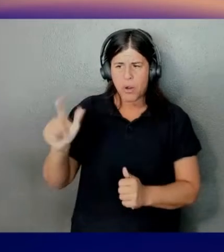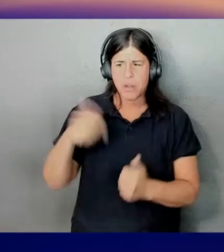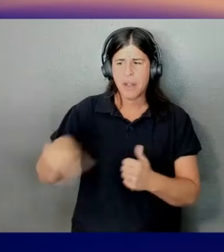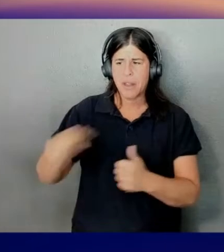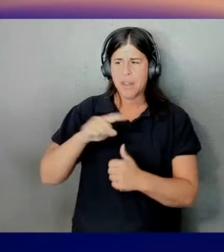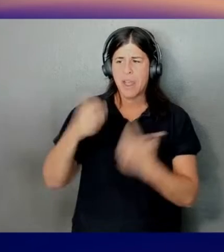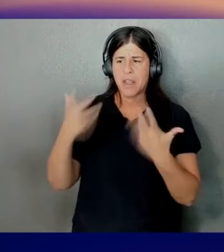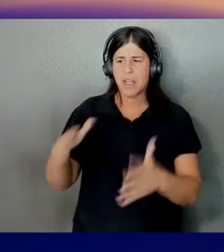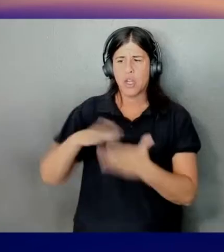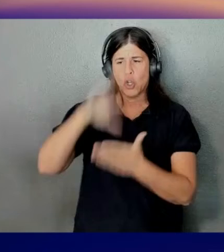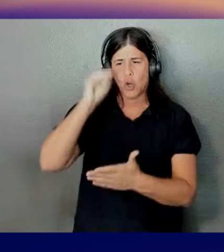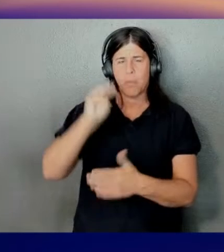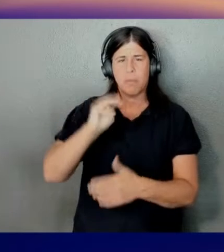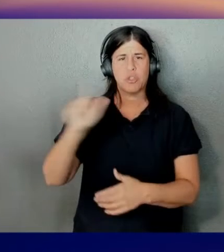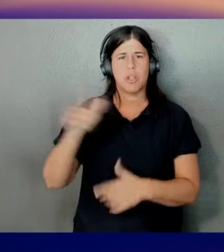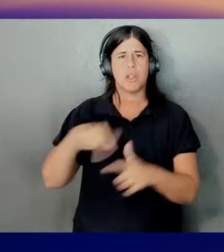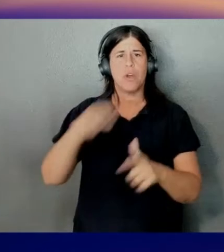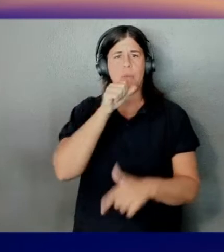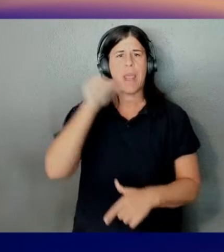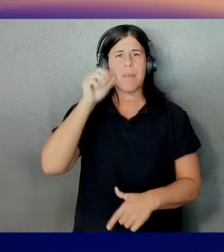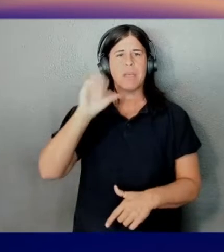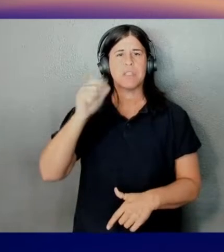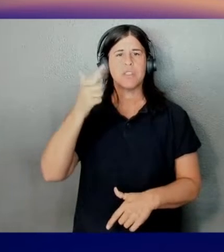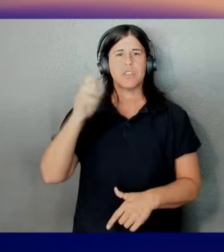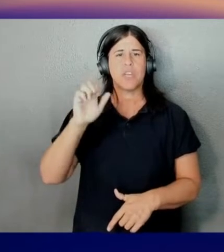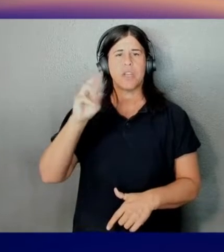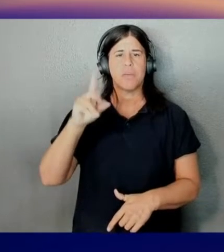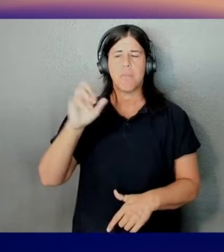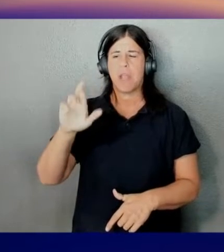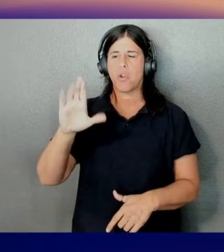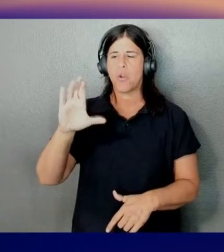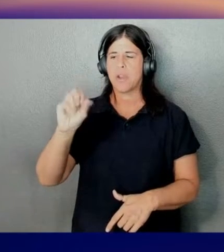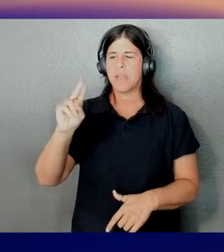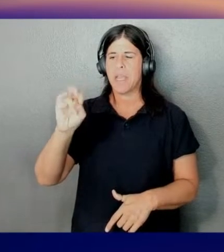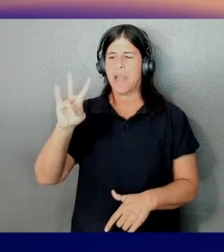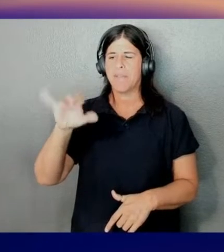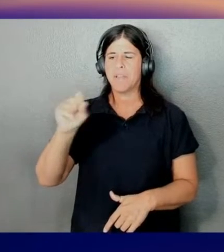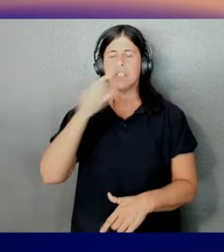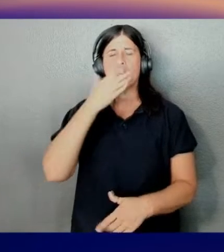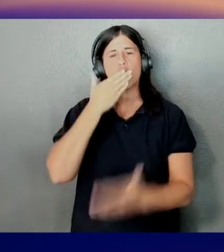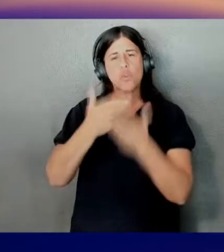So Amazon SageMaker canvas is a great example of that because it is built specifically